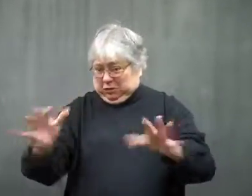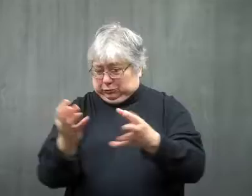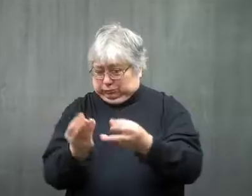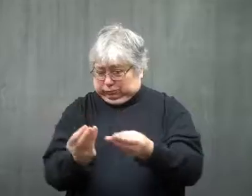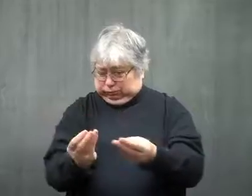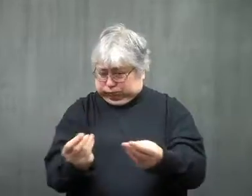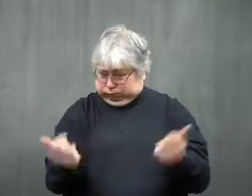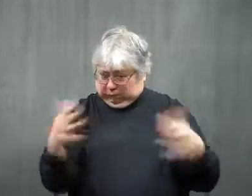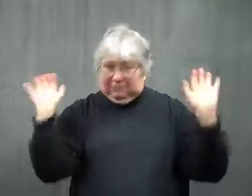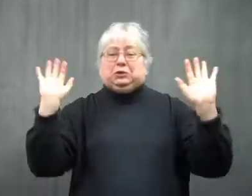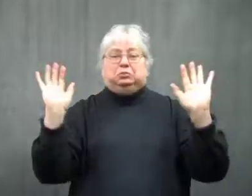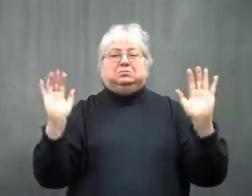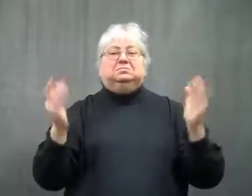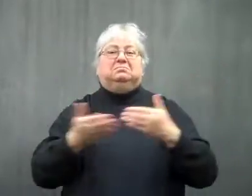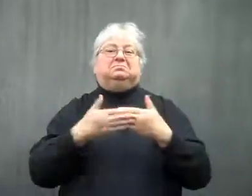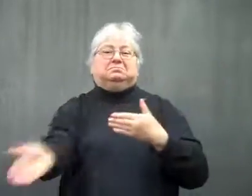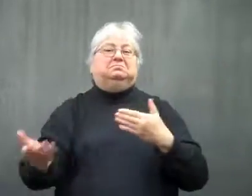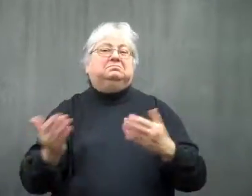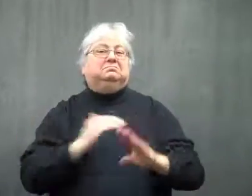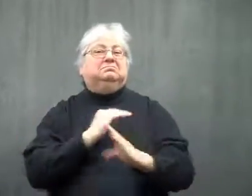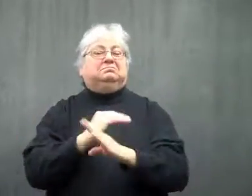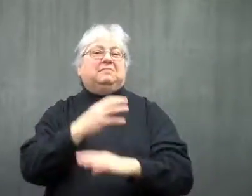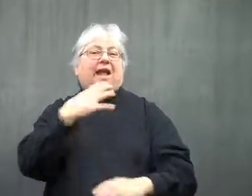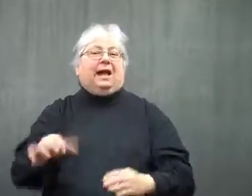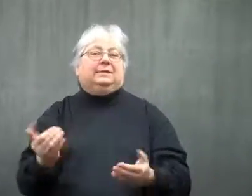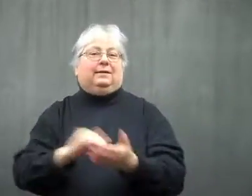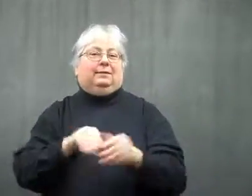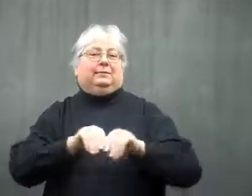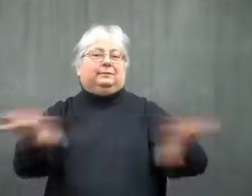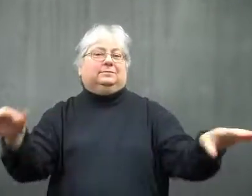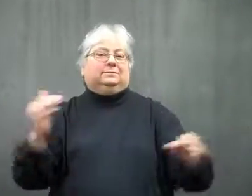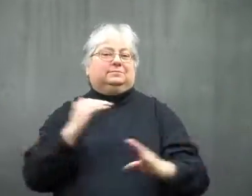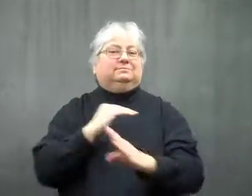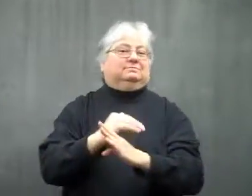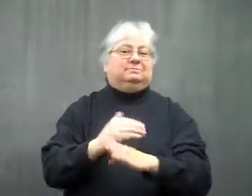they are fully cooled off and won't get hot again and disperse radiation.